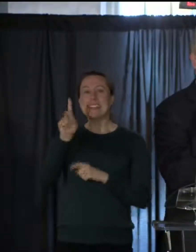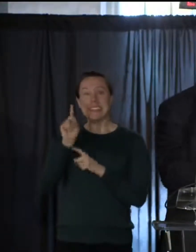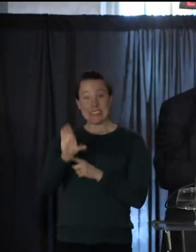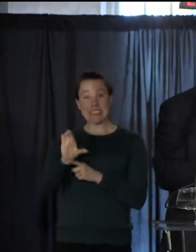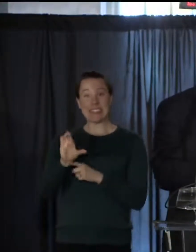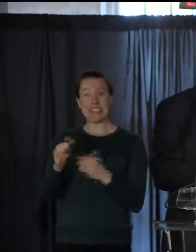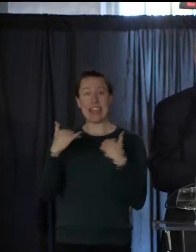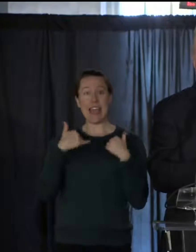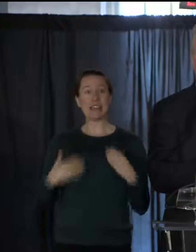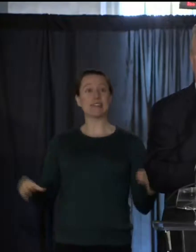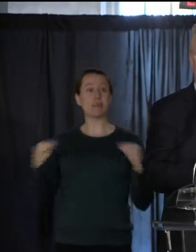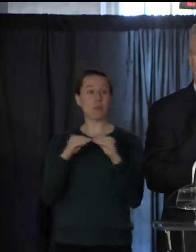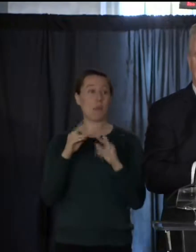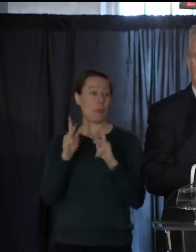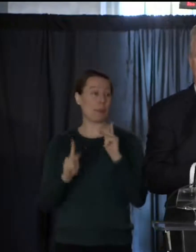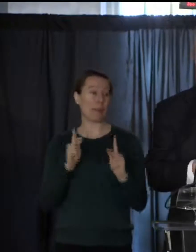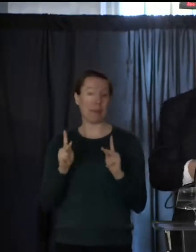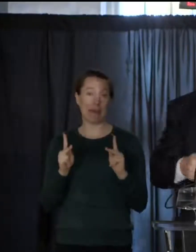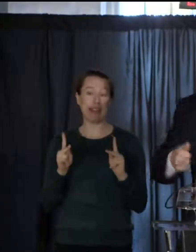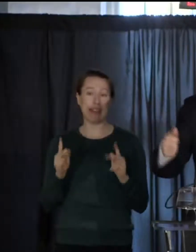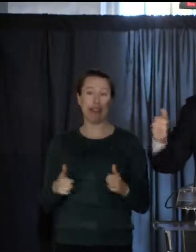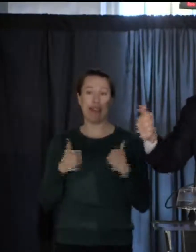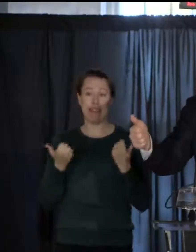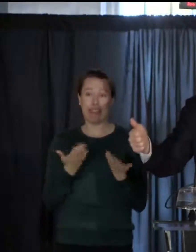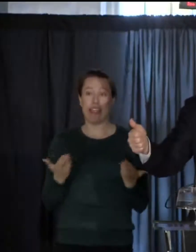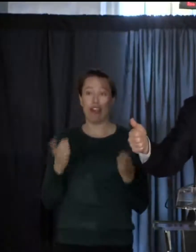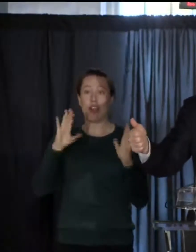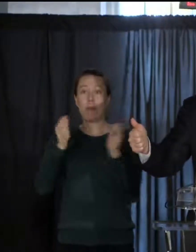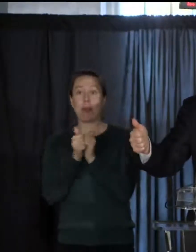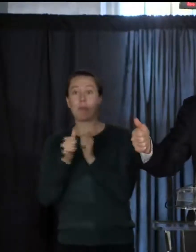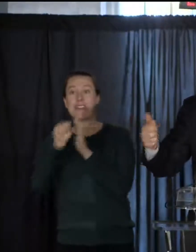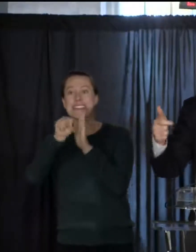MORE PEOPLE IN IT THAN THE STATE OF WYOMING.